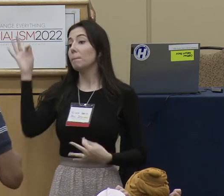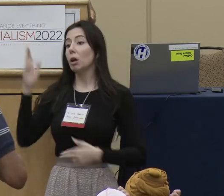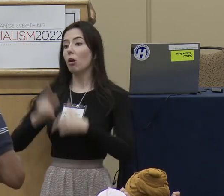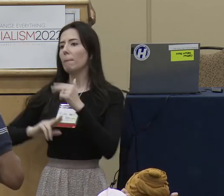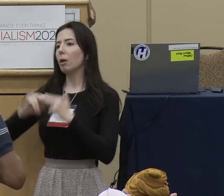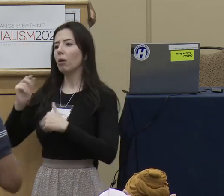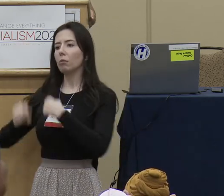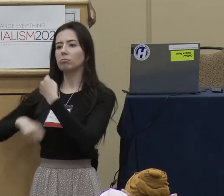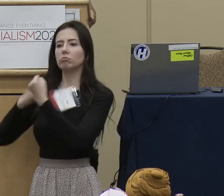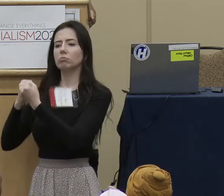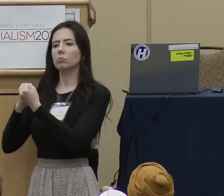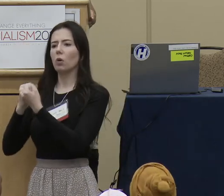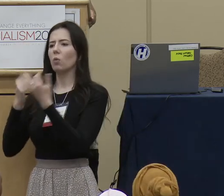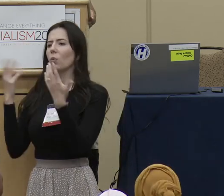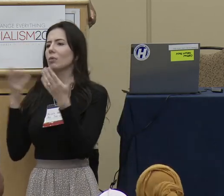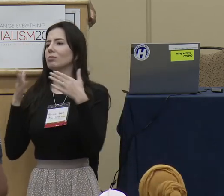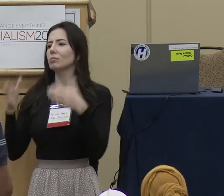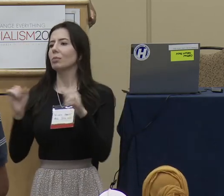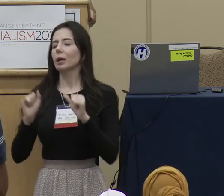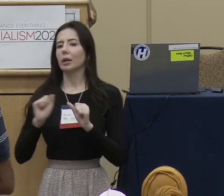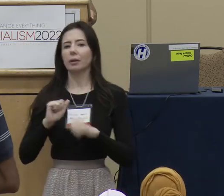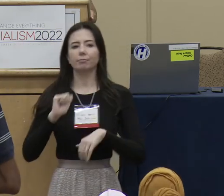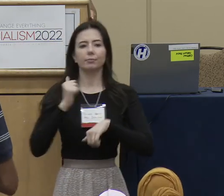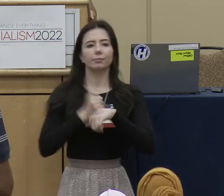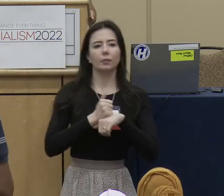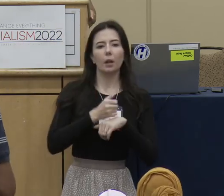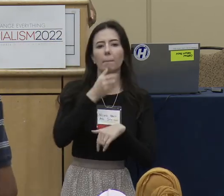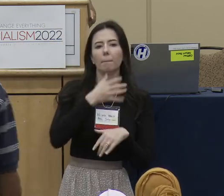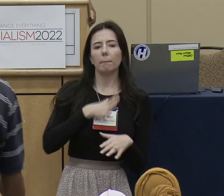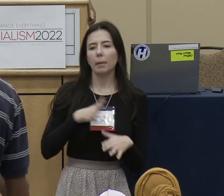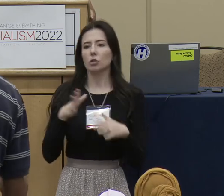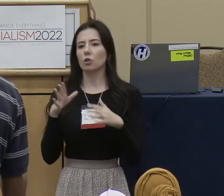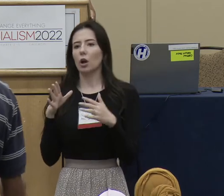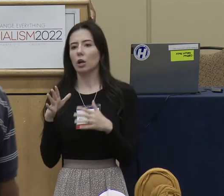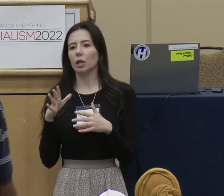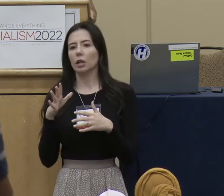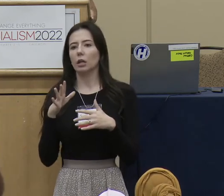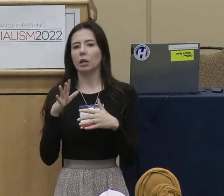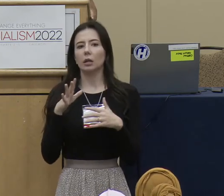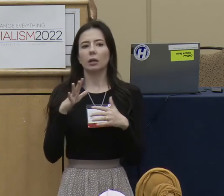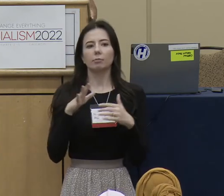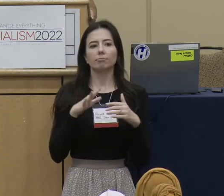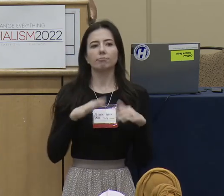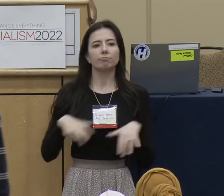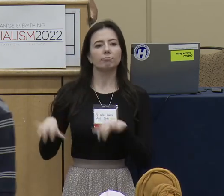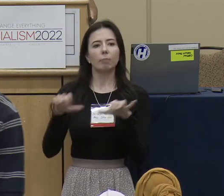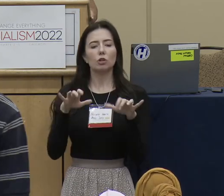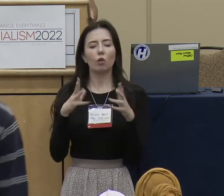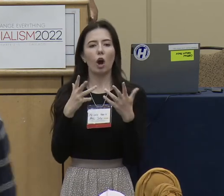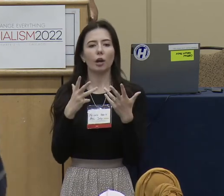spirit of building, what is the way we can build matriarchy in